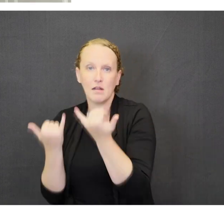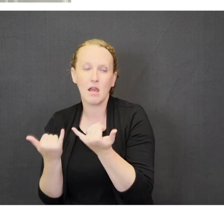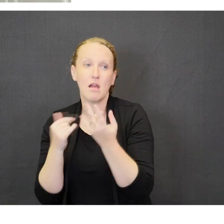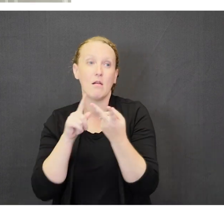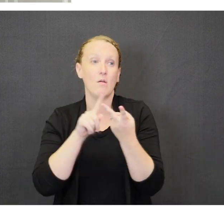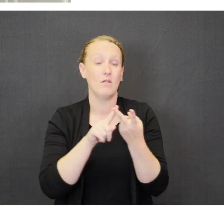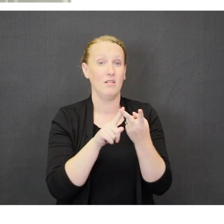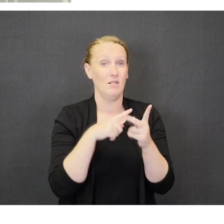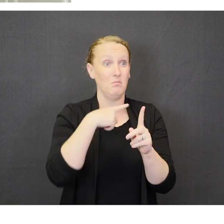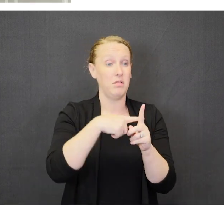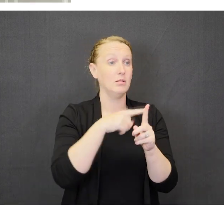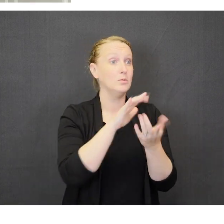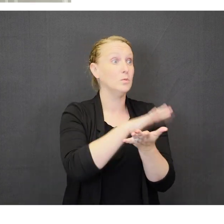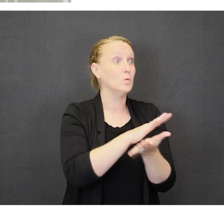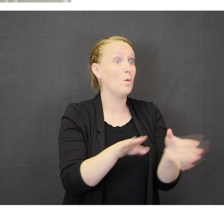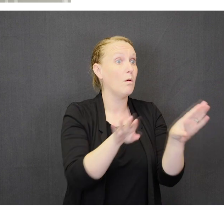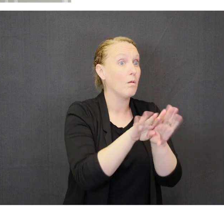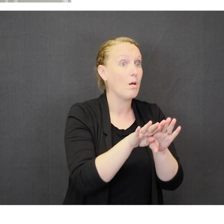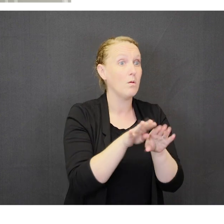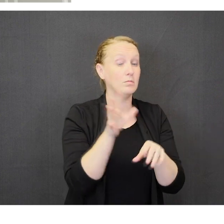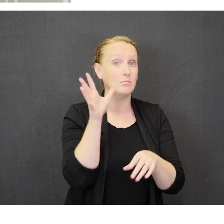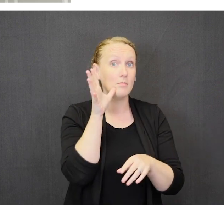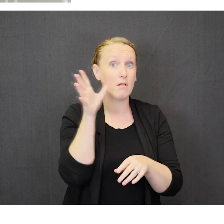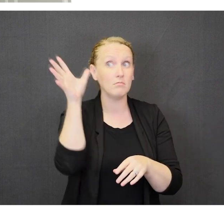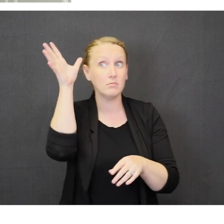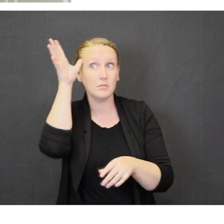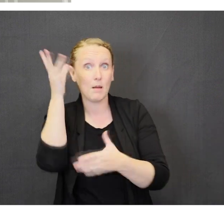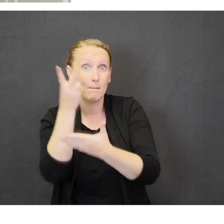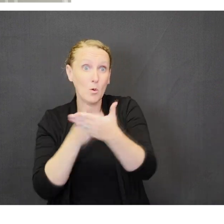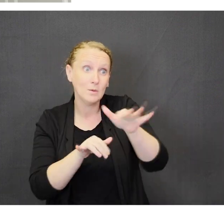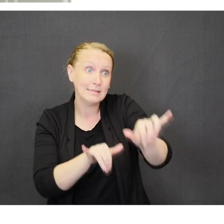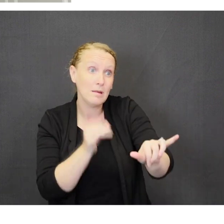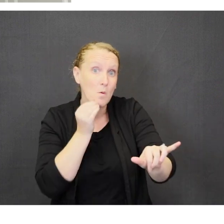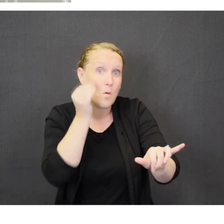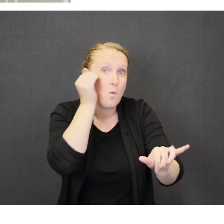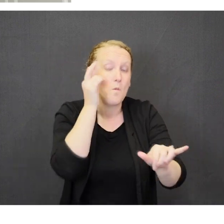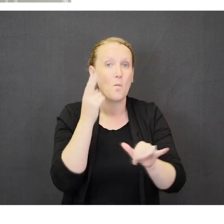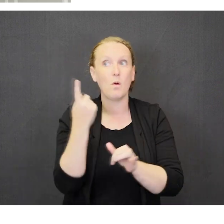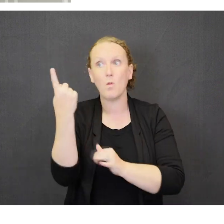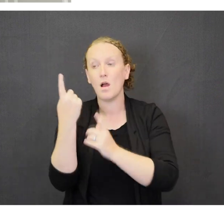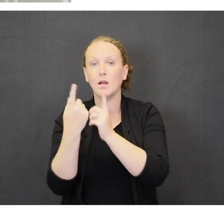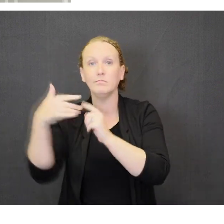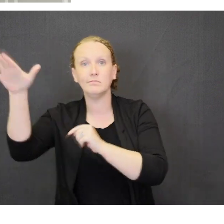terms of who can be home with a child and every step of the way just talk to